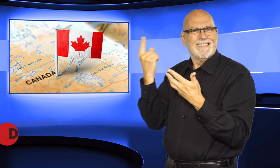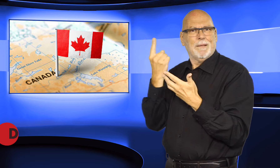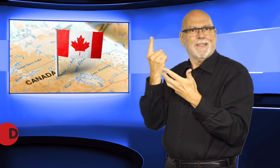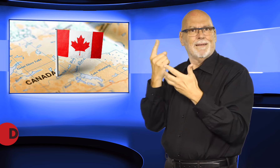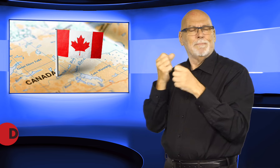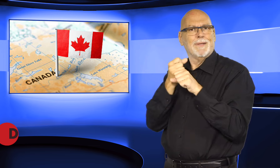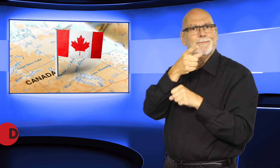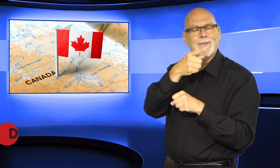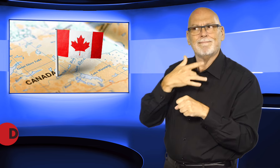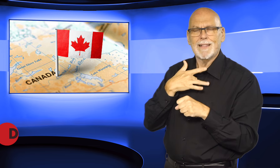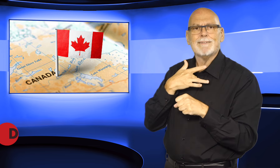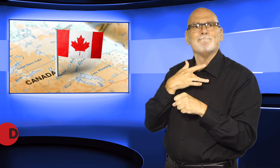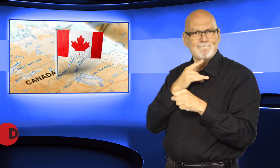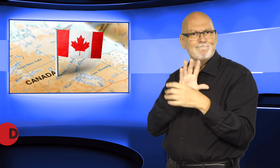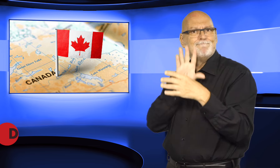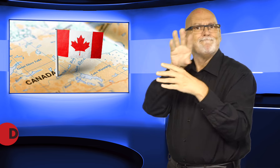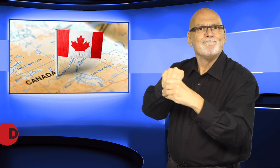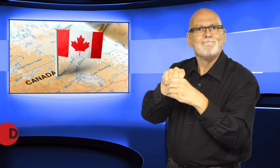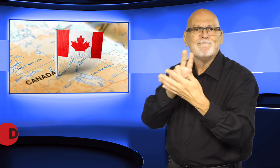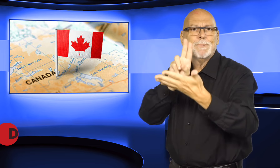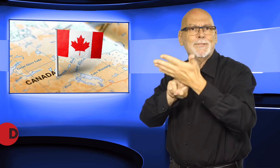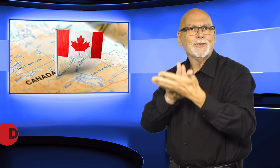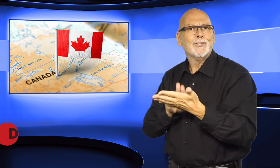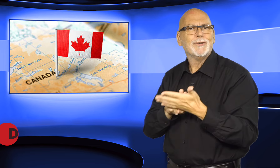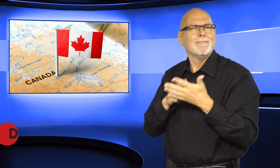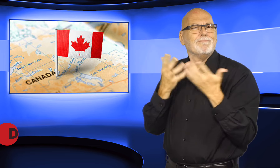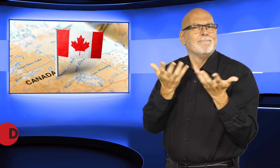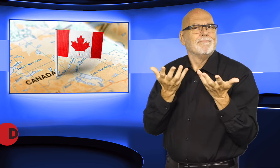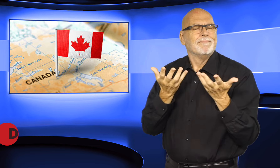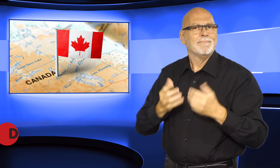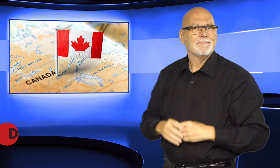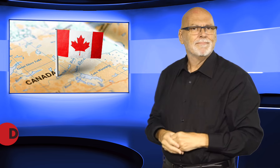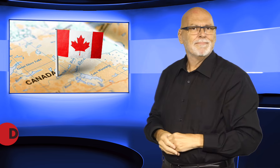or what led you to do the petition?